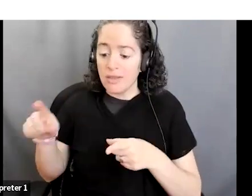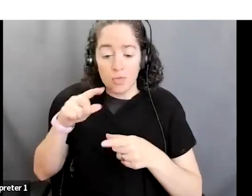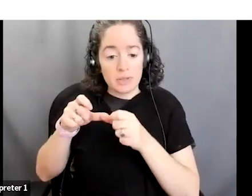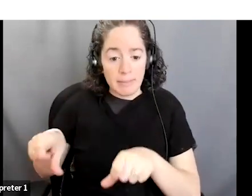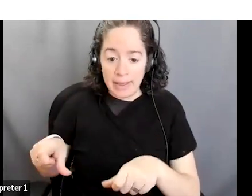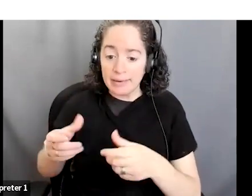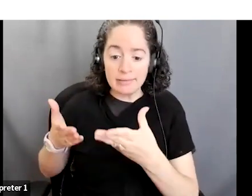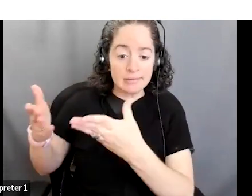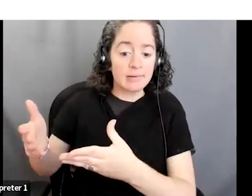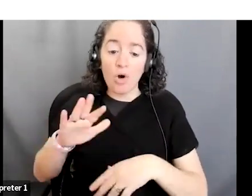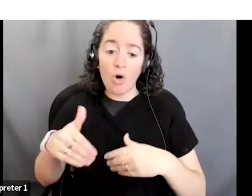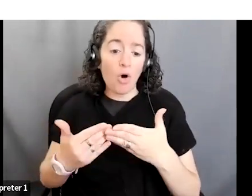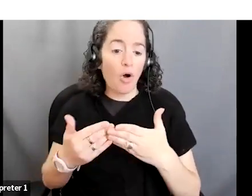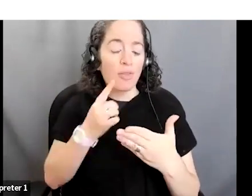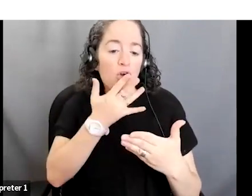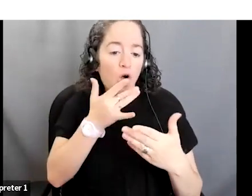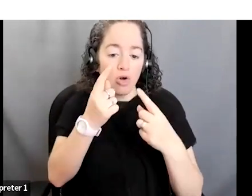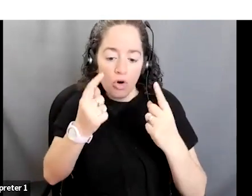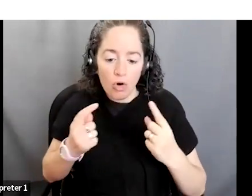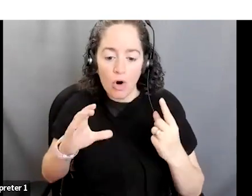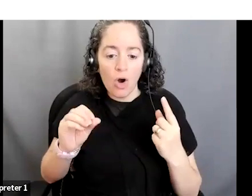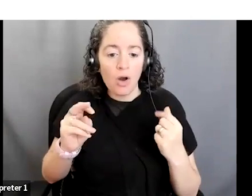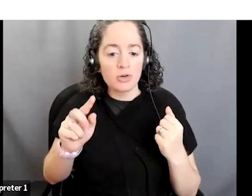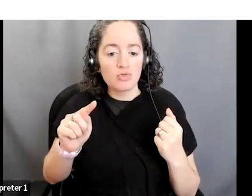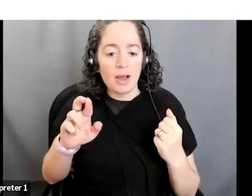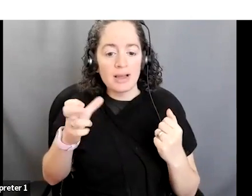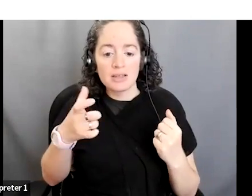All of that because they left my theme settings alone.